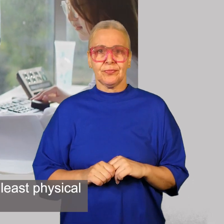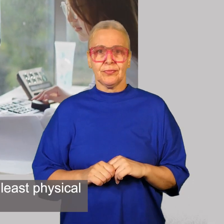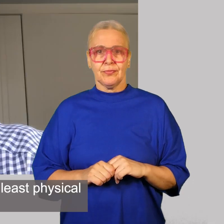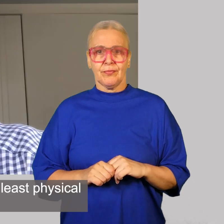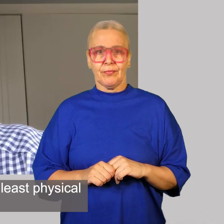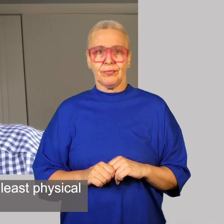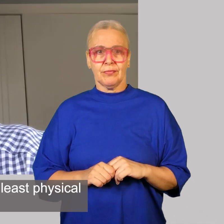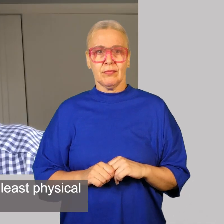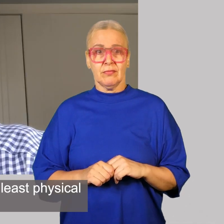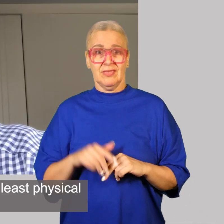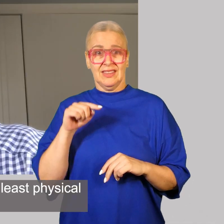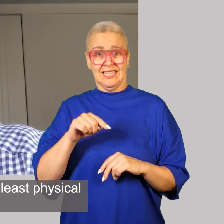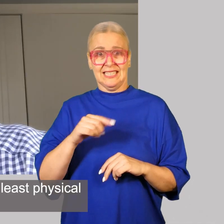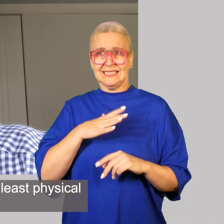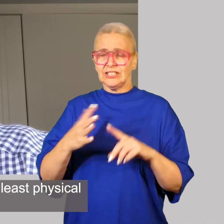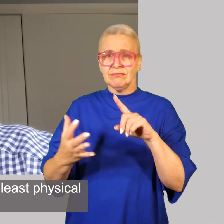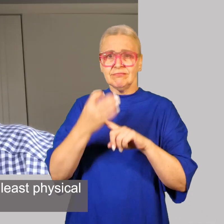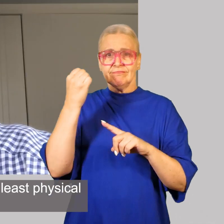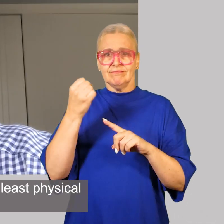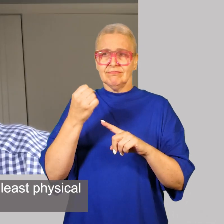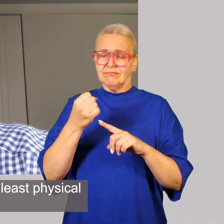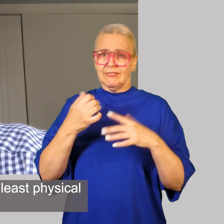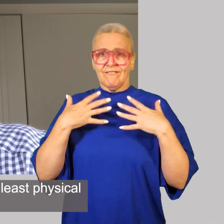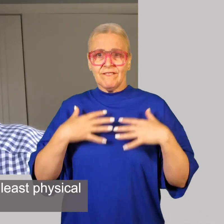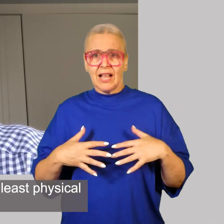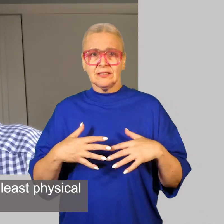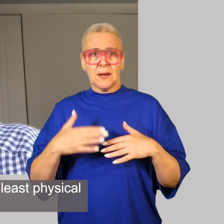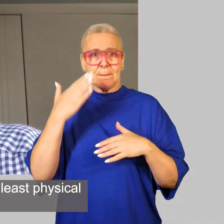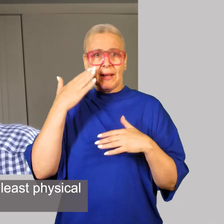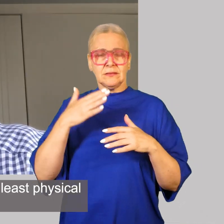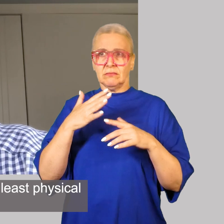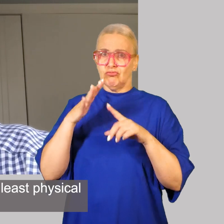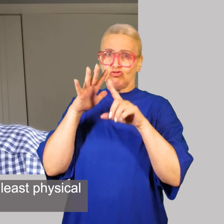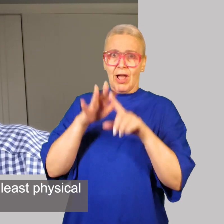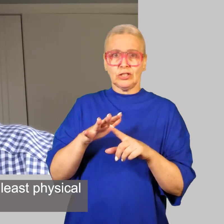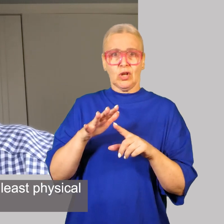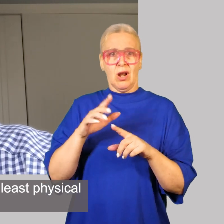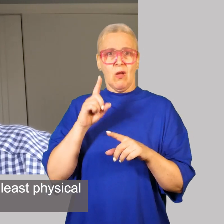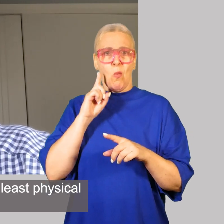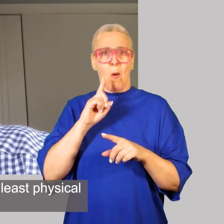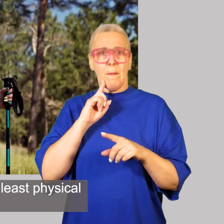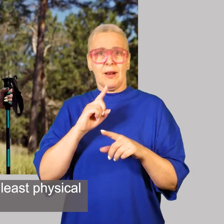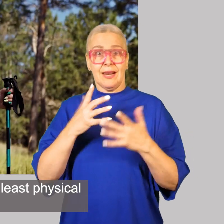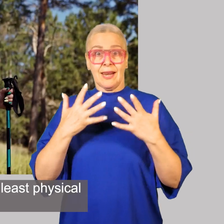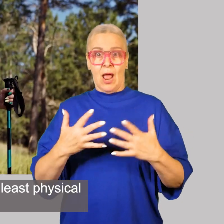And this needs to be achieved in a way with the least physical and mental demands on the mother.